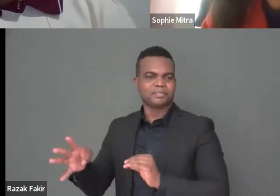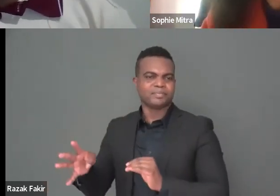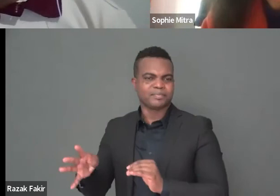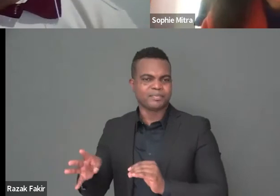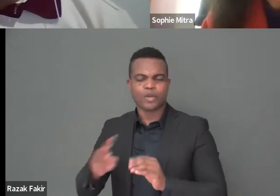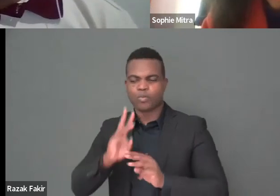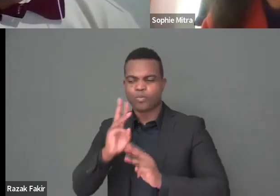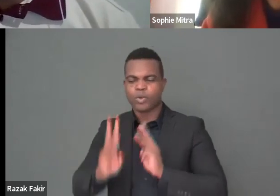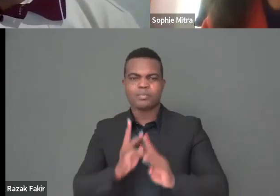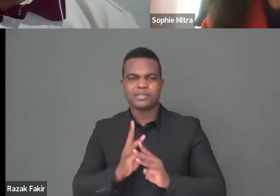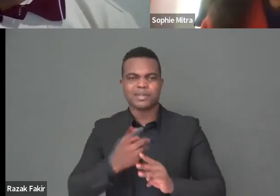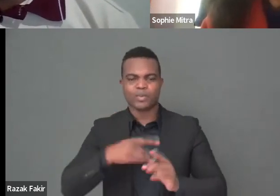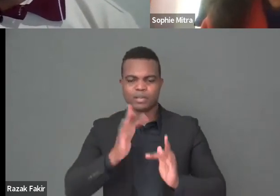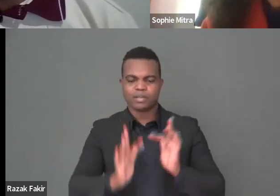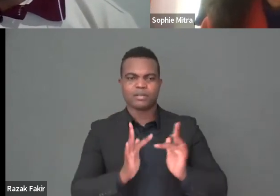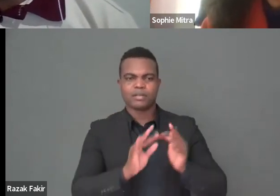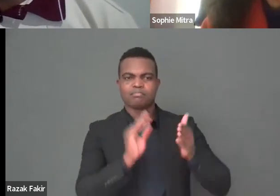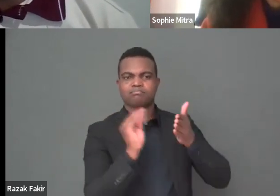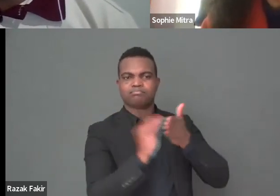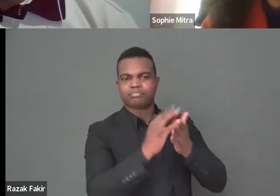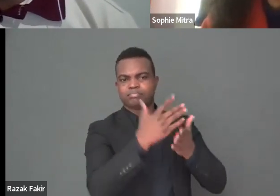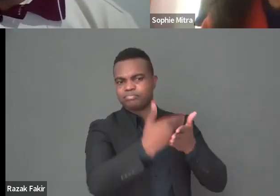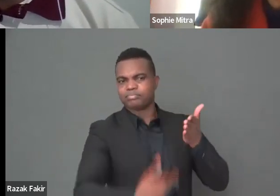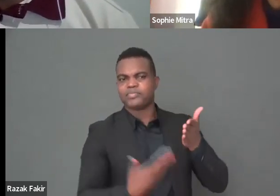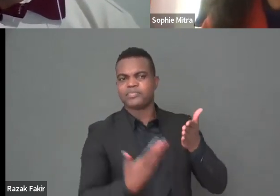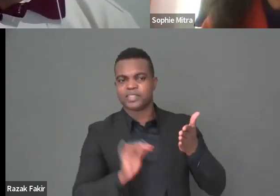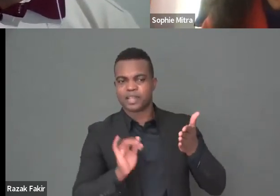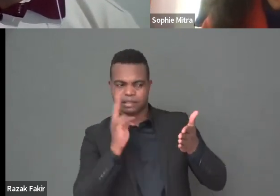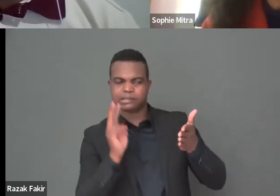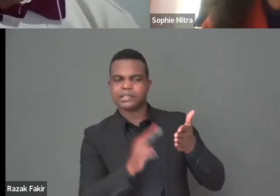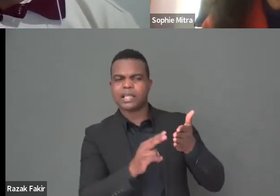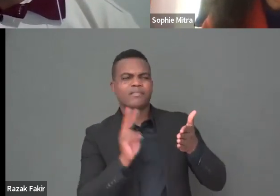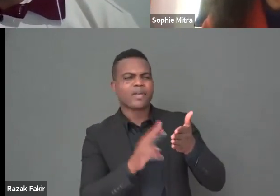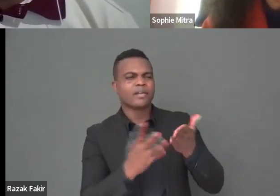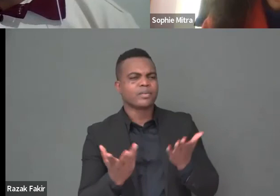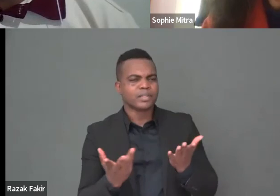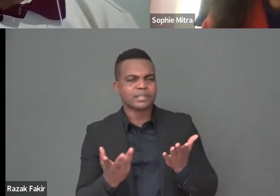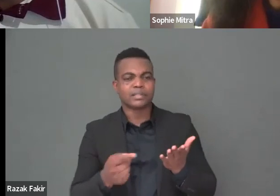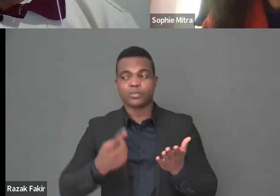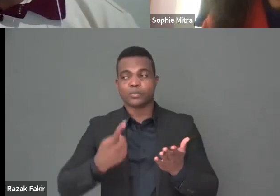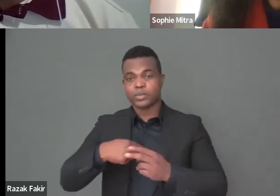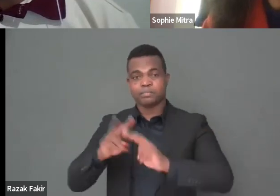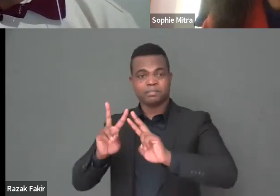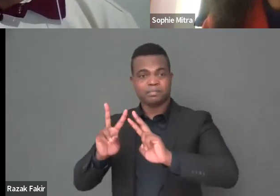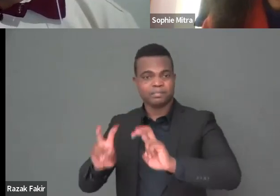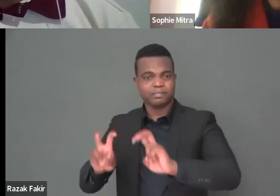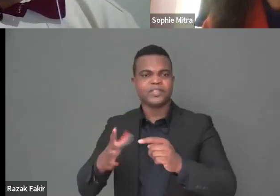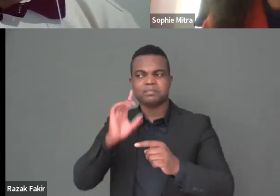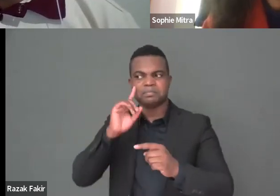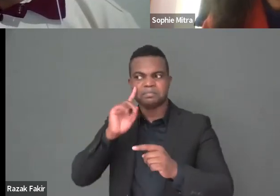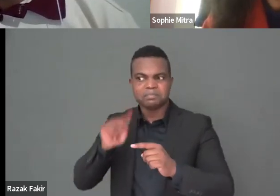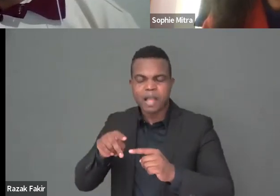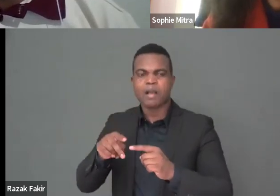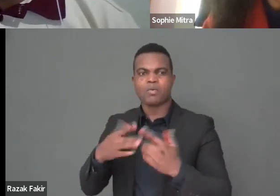Sophie Mitra: National surveys and censuses do not provide the data that is necessary to monitor the Sustainable Development Goals or.